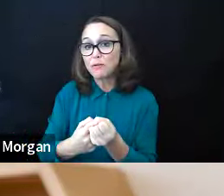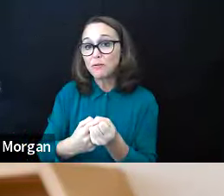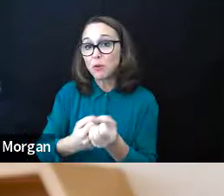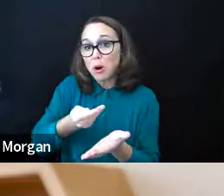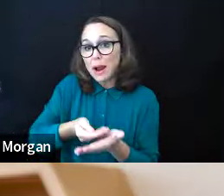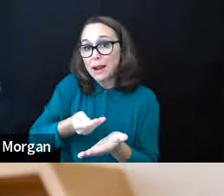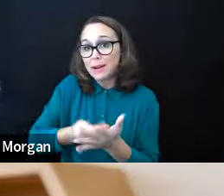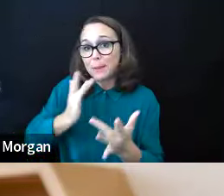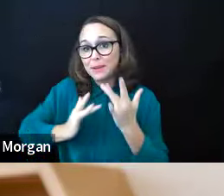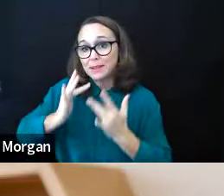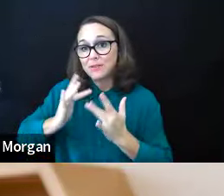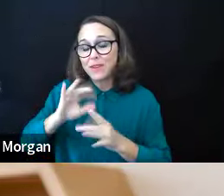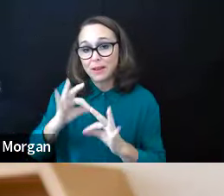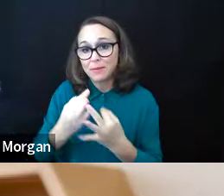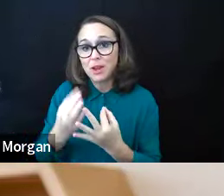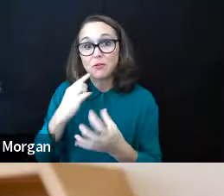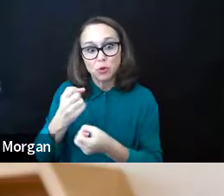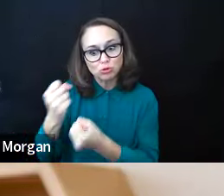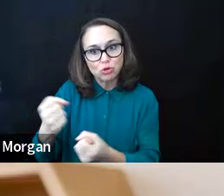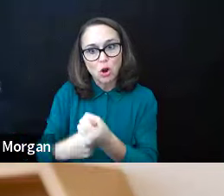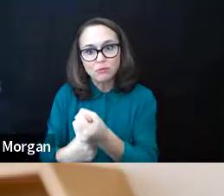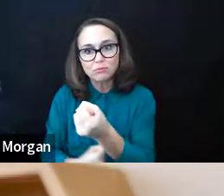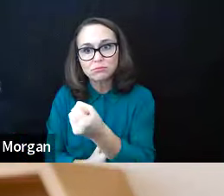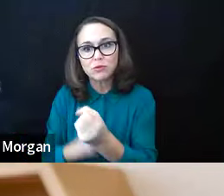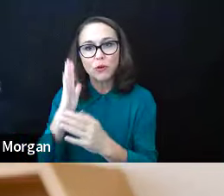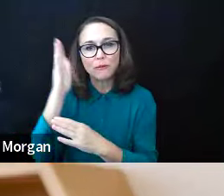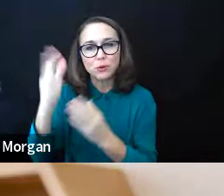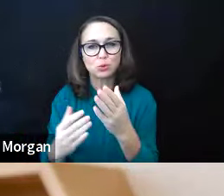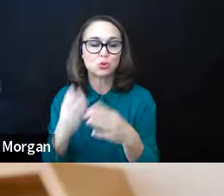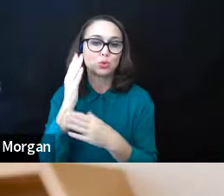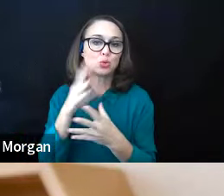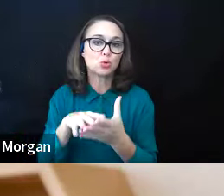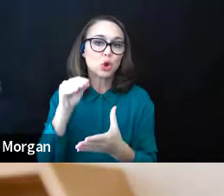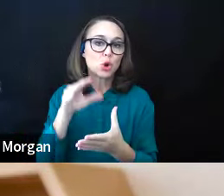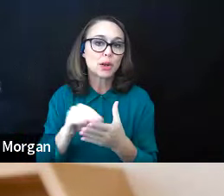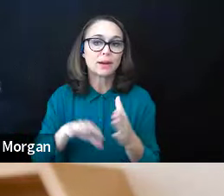foundation for children's future learning and development and lower risks for future academic